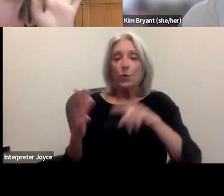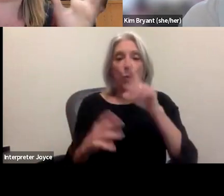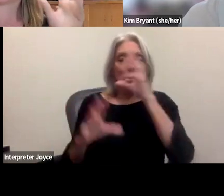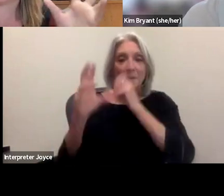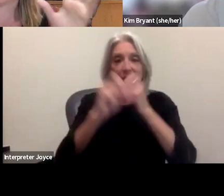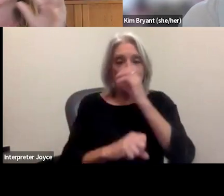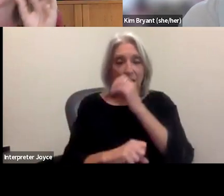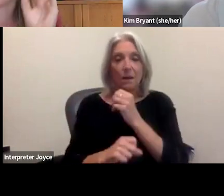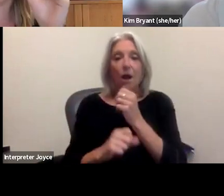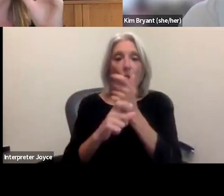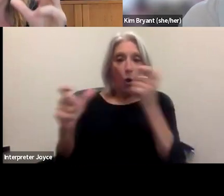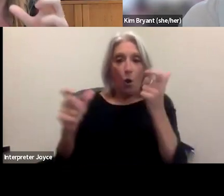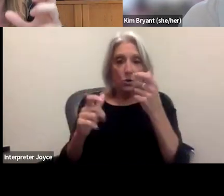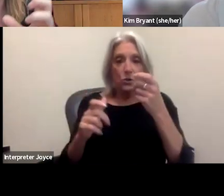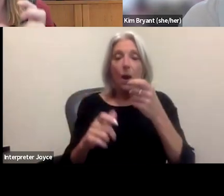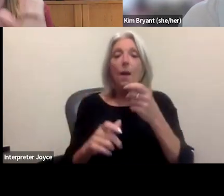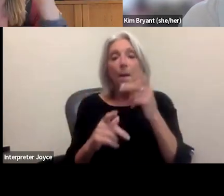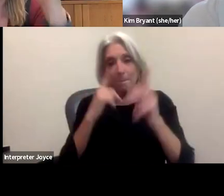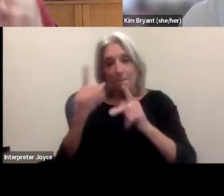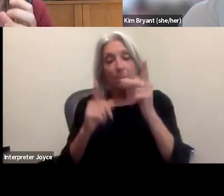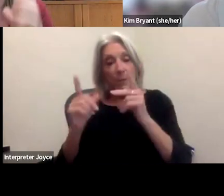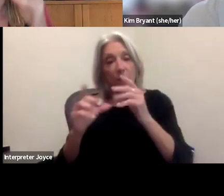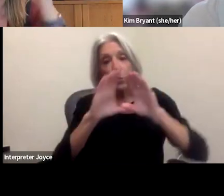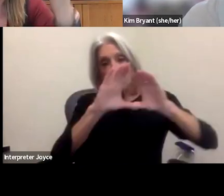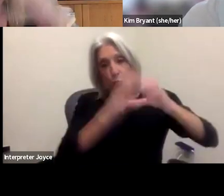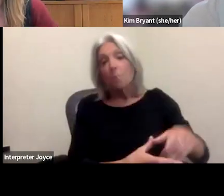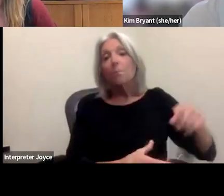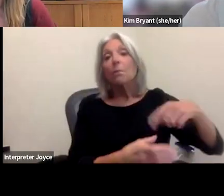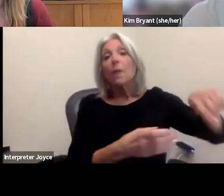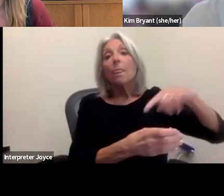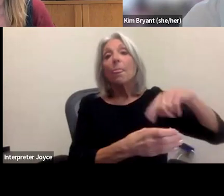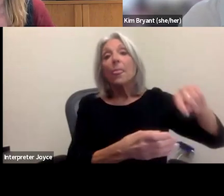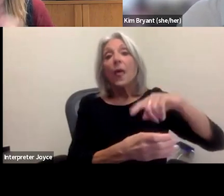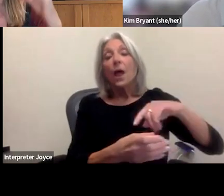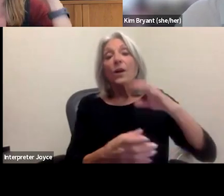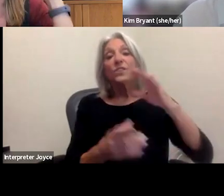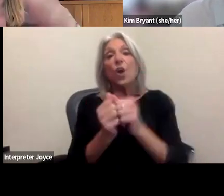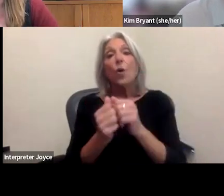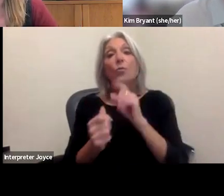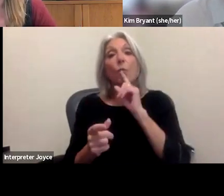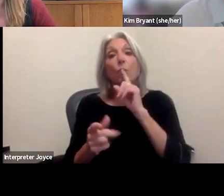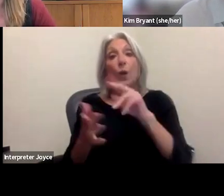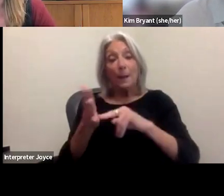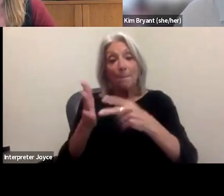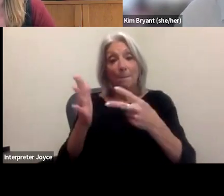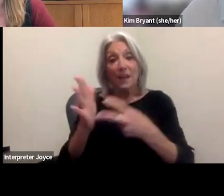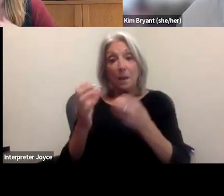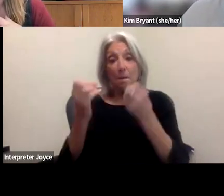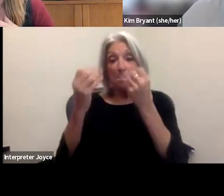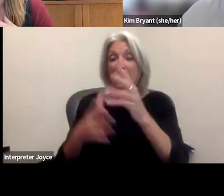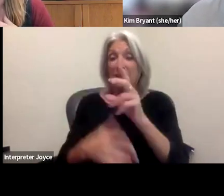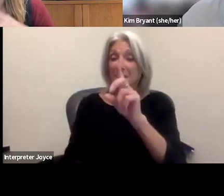So this has real product-related outcomes that mean that a lot of disabilities that are developed